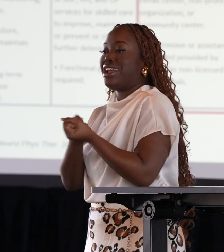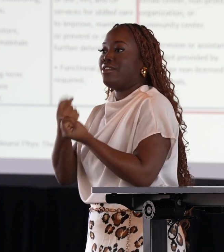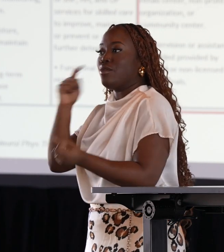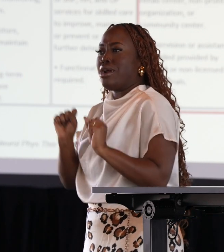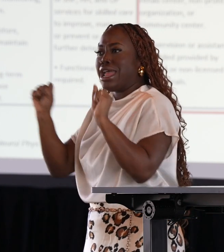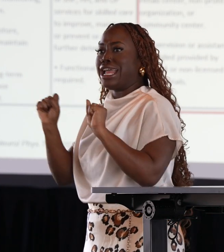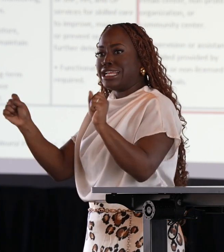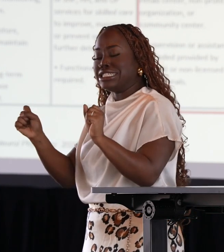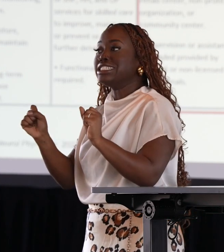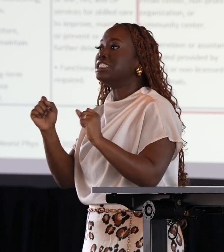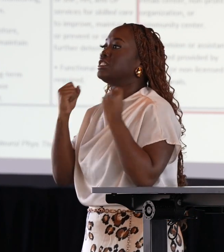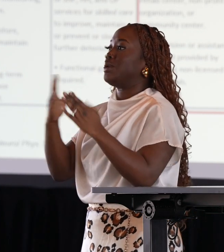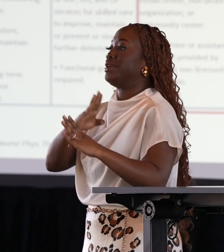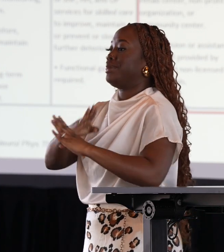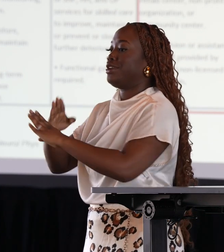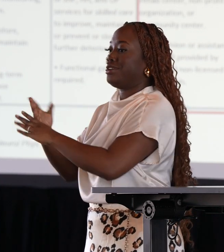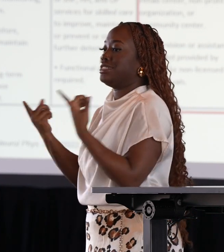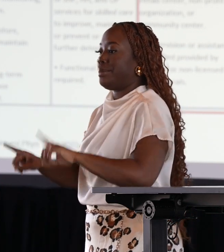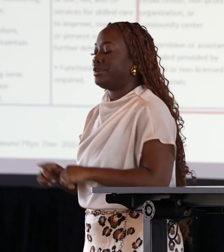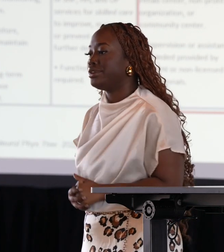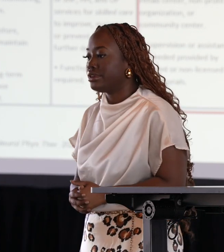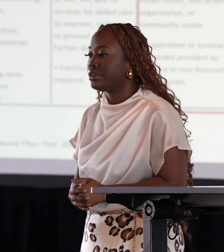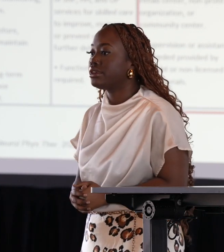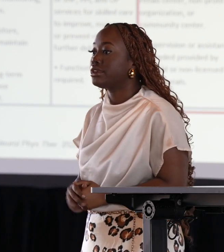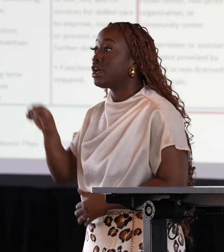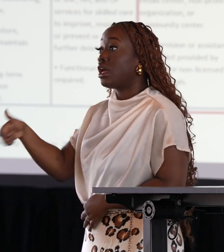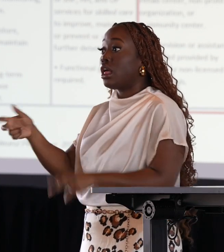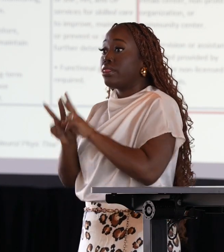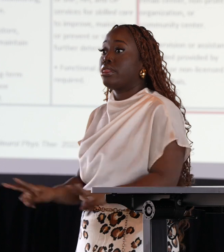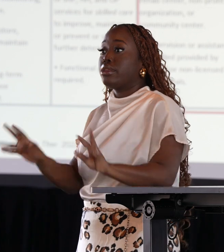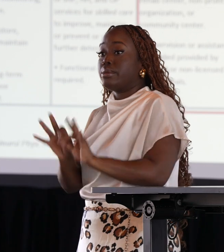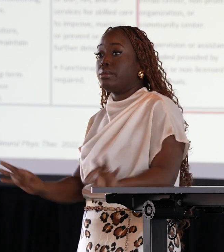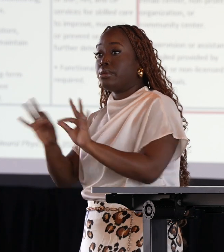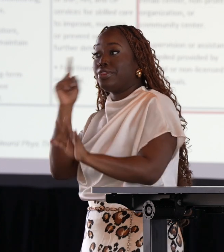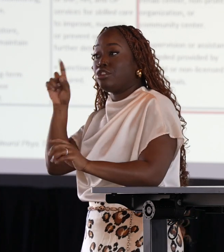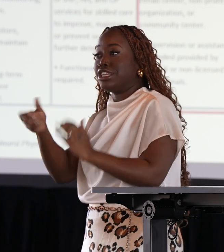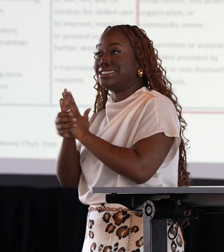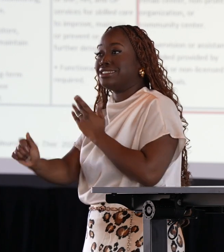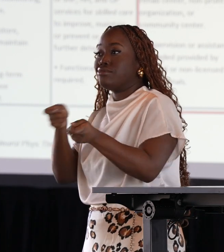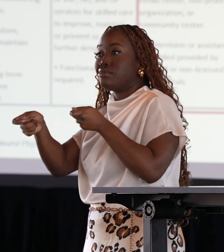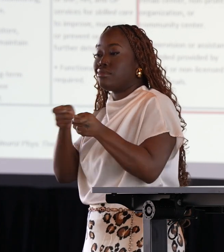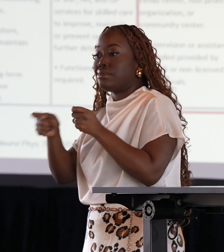some of these barriers. The other key thing to notice about the skilled maintenance model, and it's right there in the name